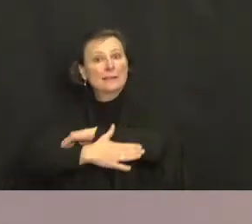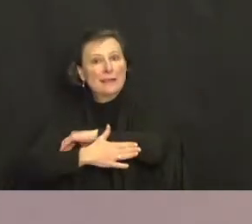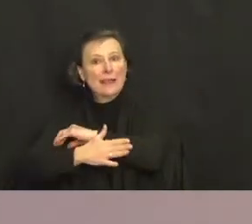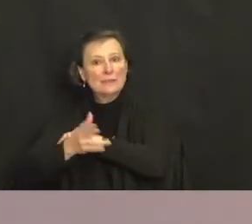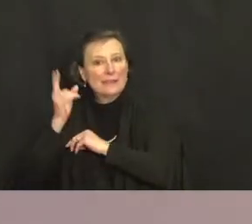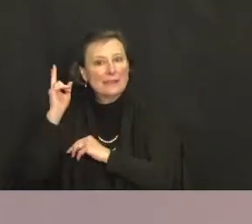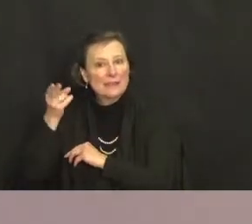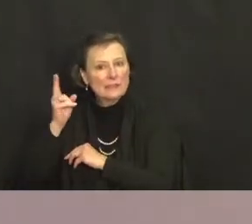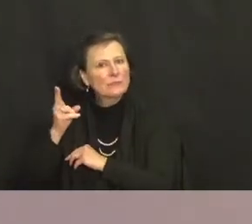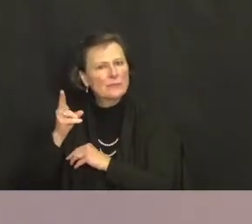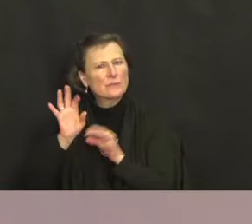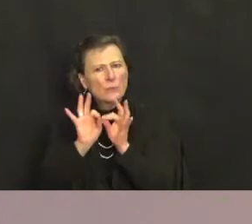a vital one.